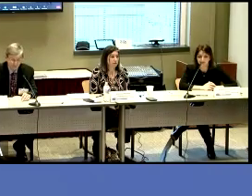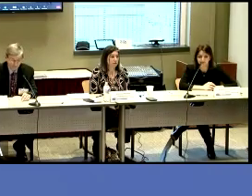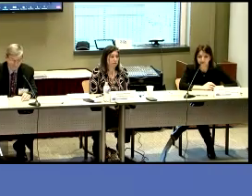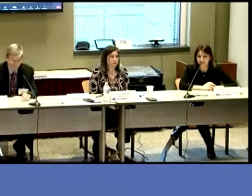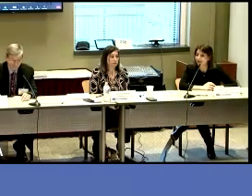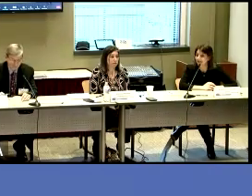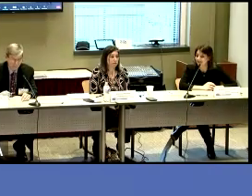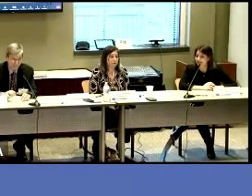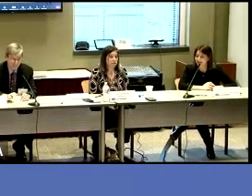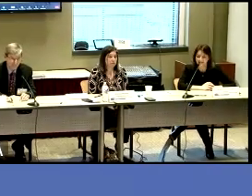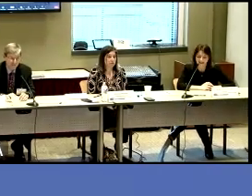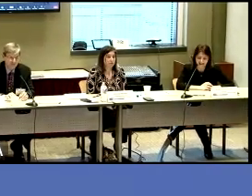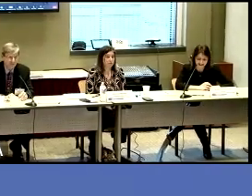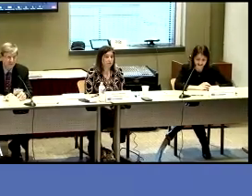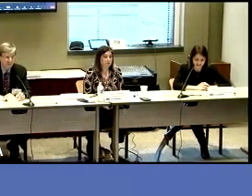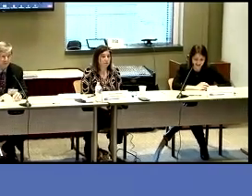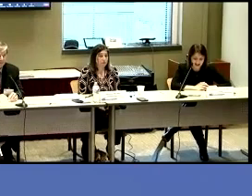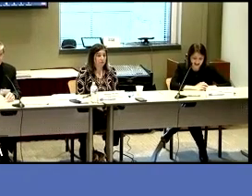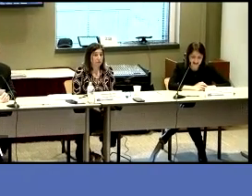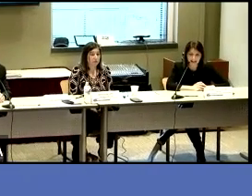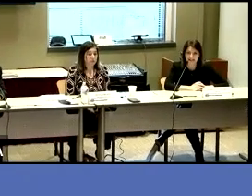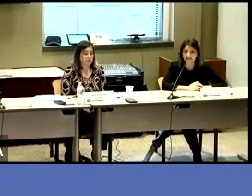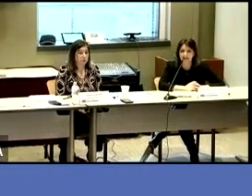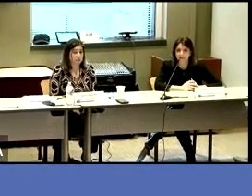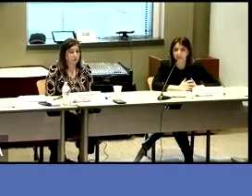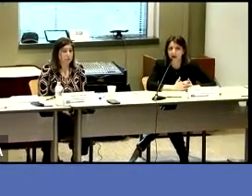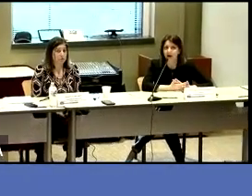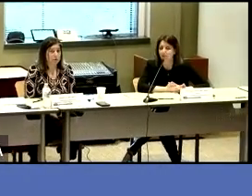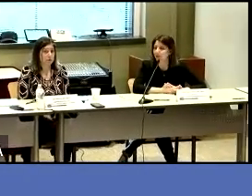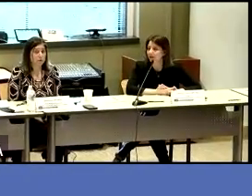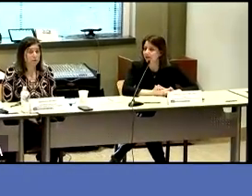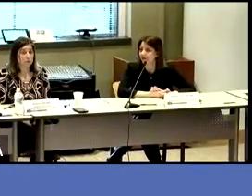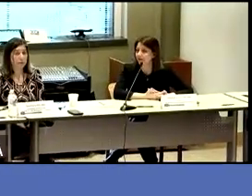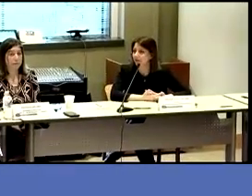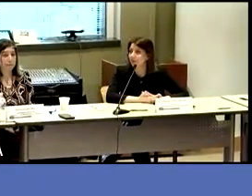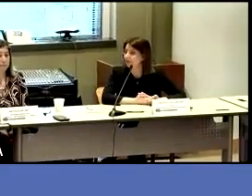so I've been here eight months now, and then, how we're thinking about looking forward